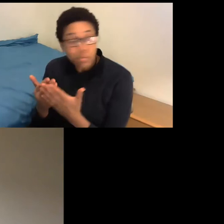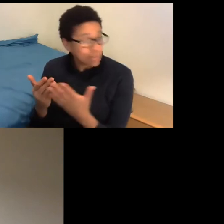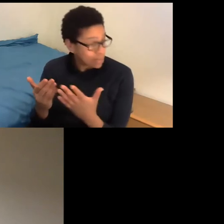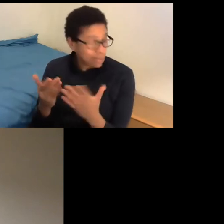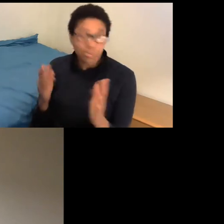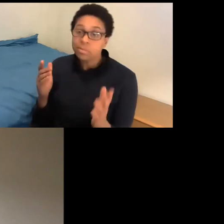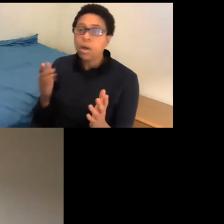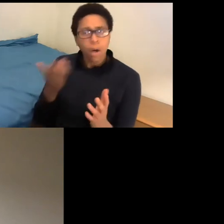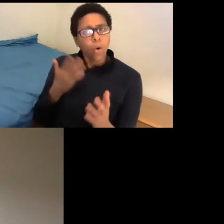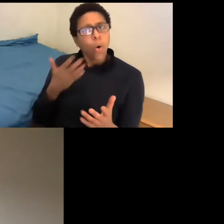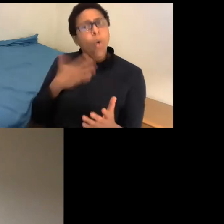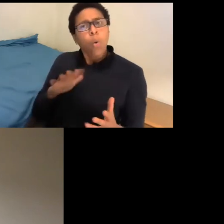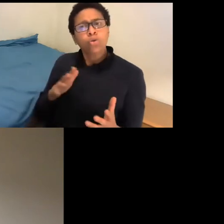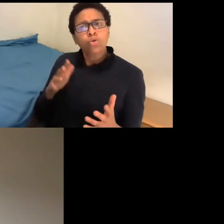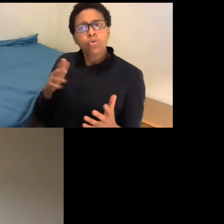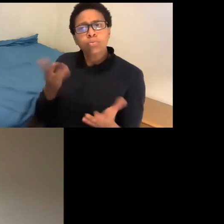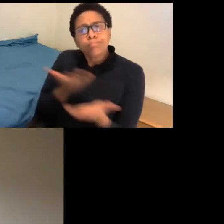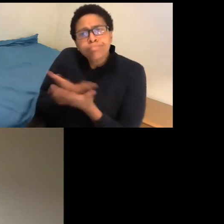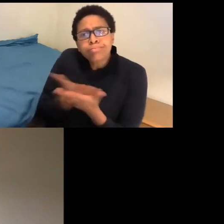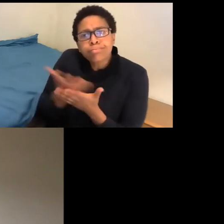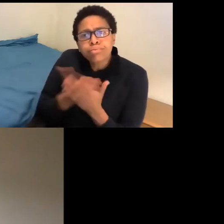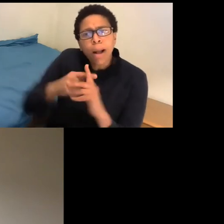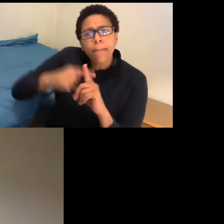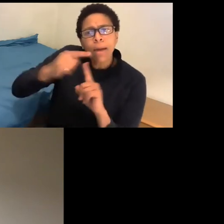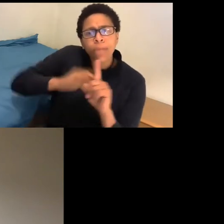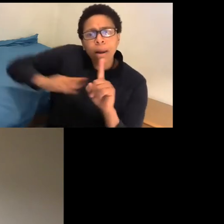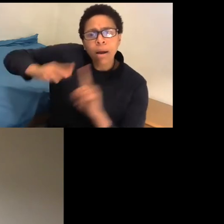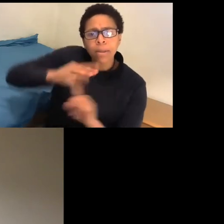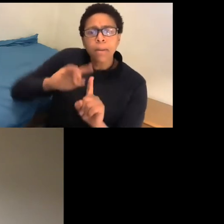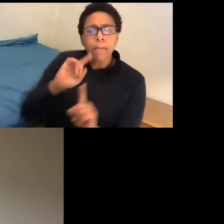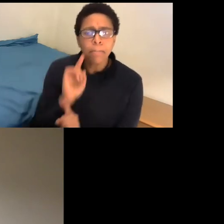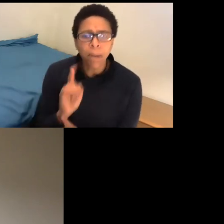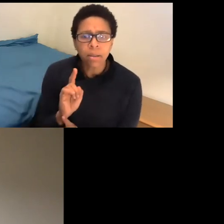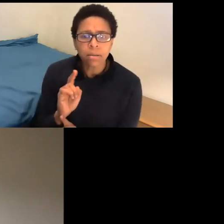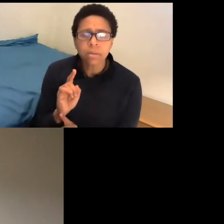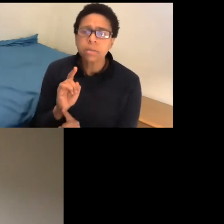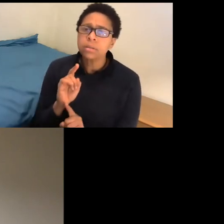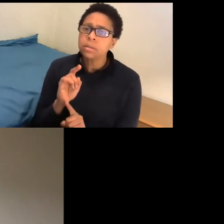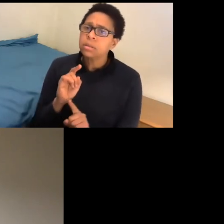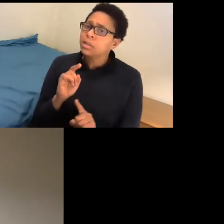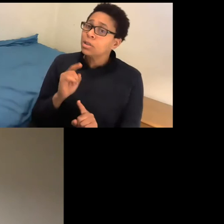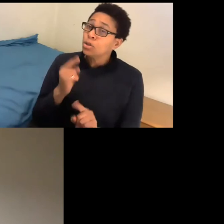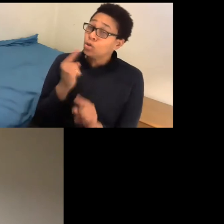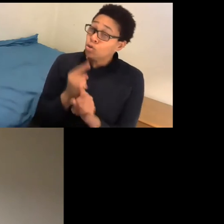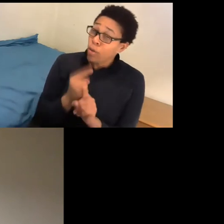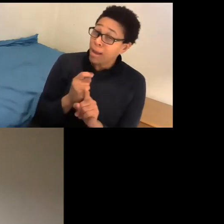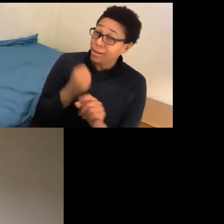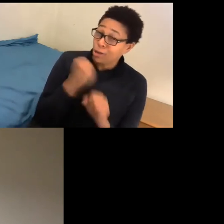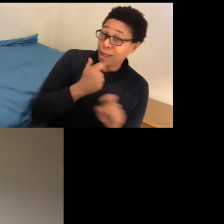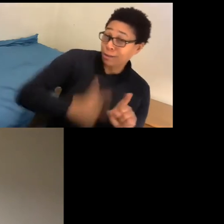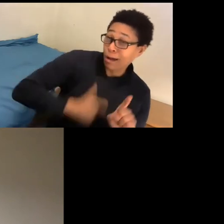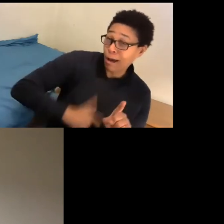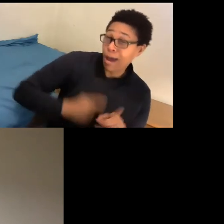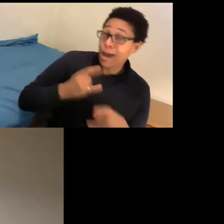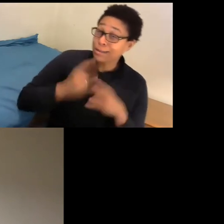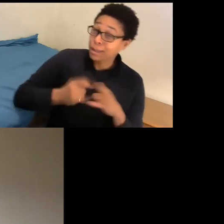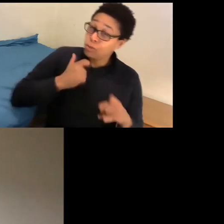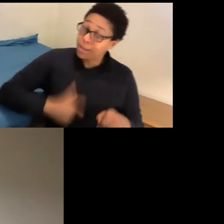religion, like they probably wouldn't want to talk to each other in that other space. So it is exciting seeing these